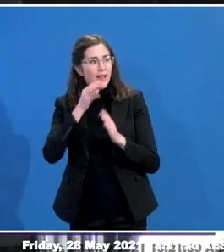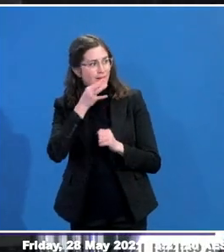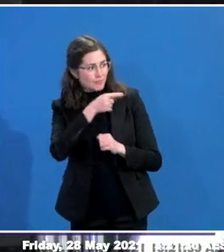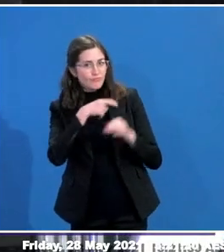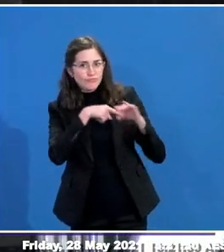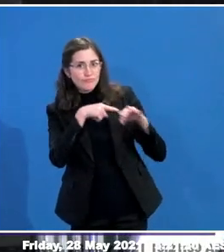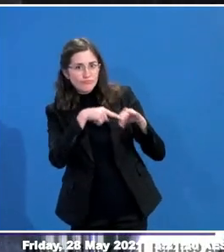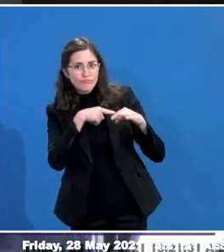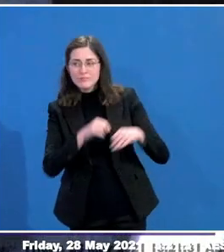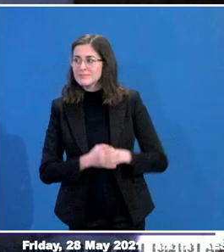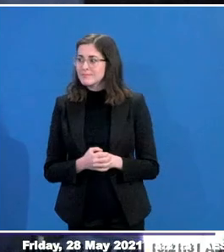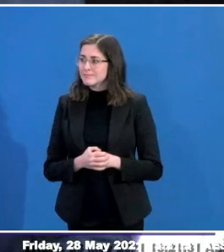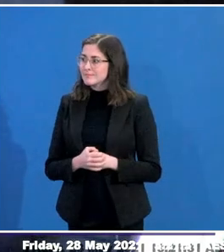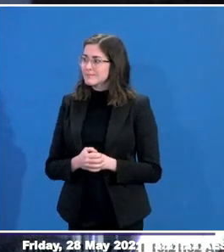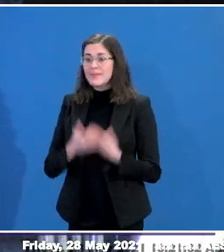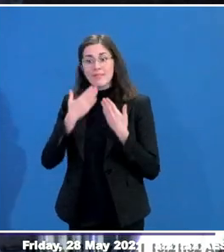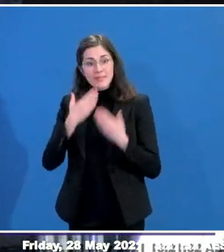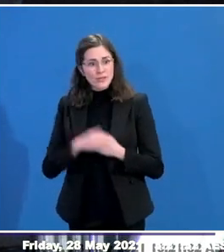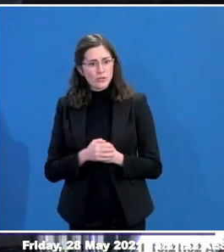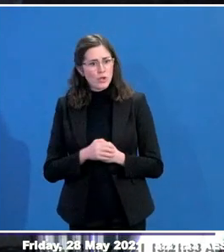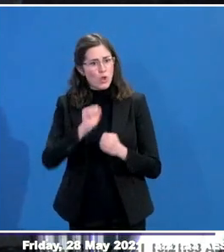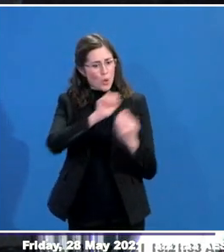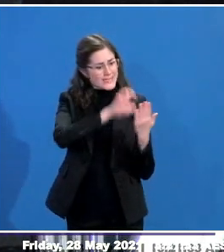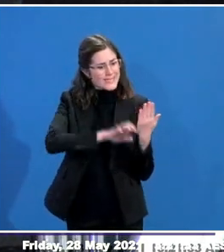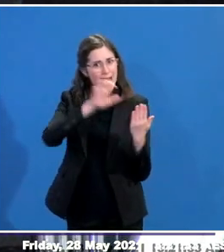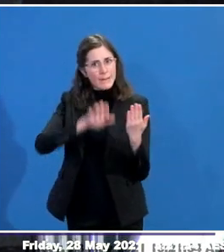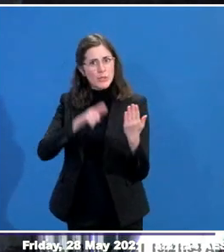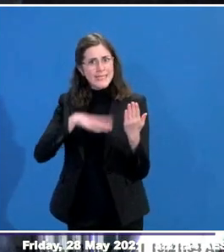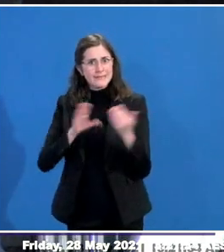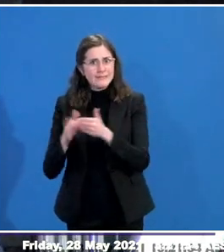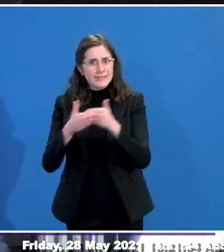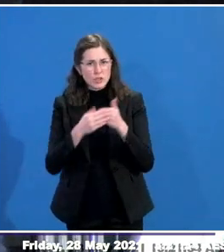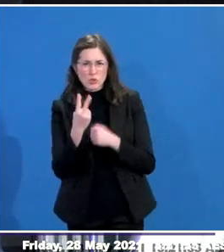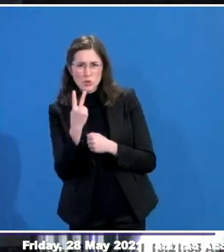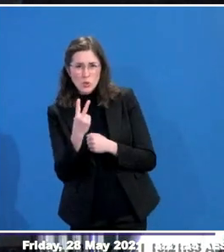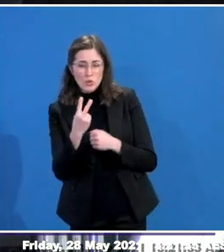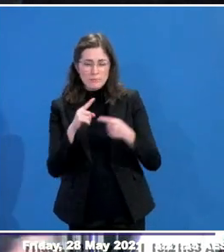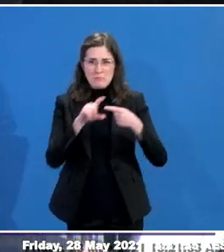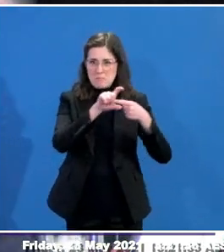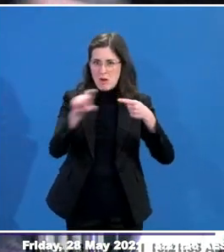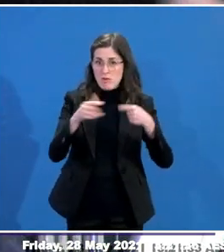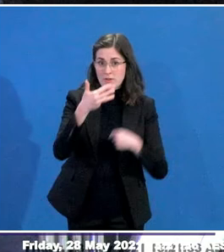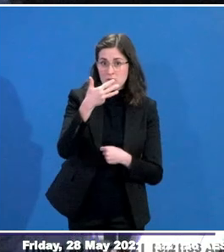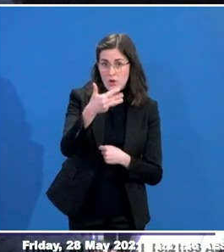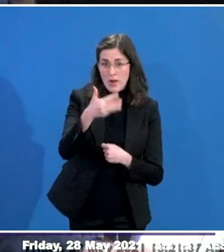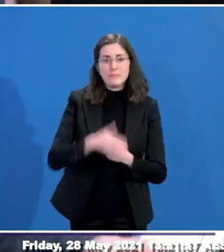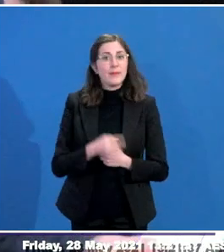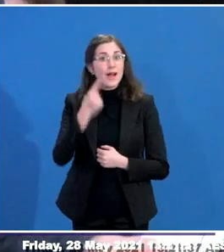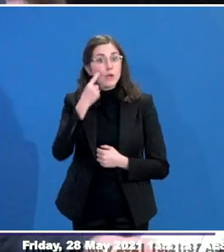Mr McNaughton, I understand there are two corrections to your statement, one at paragraph nine, if we can go to paragraph nine, I understand